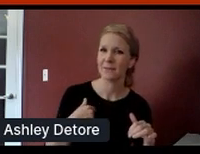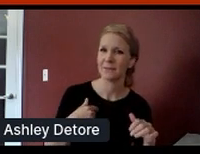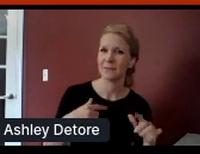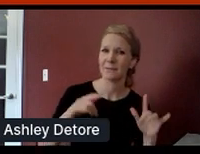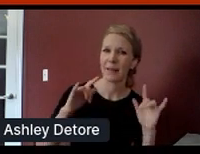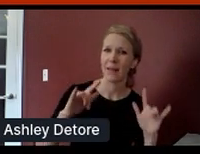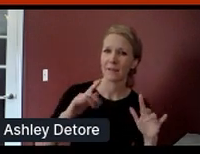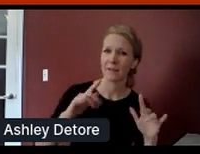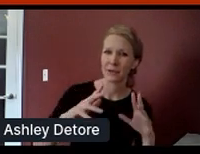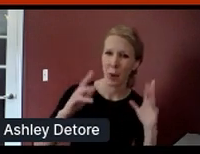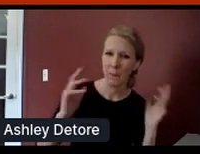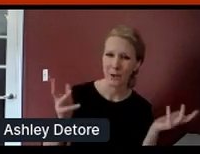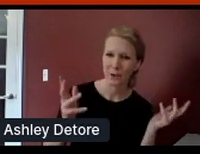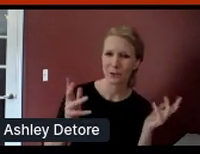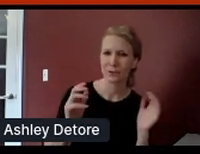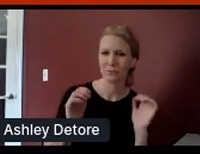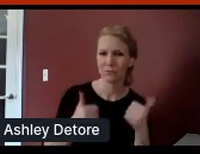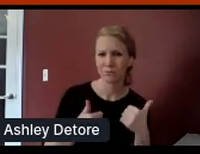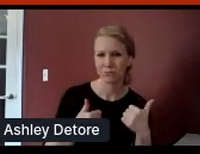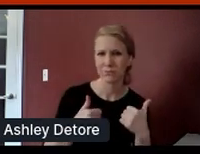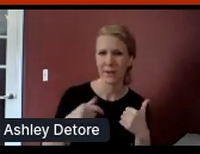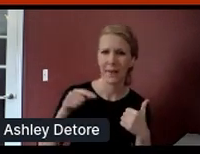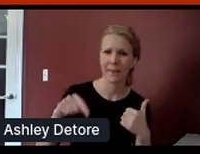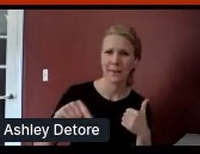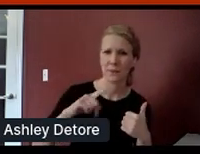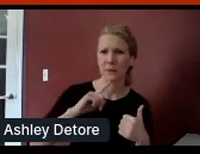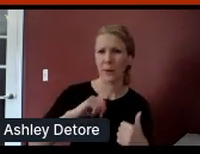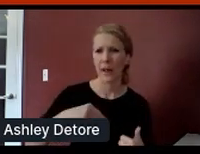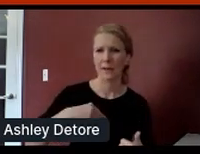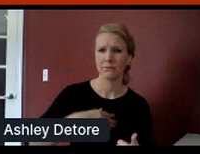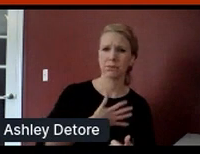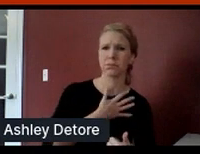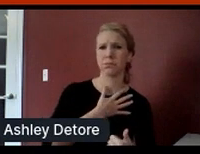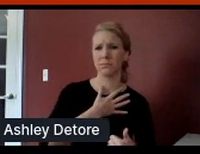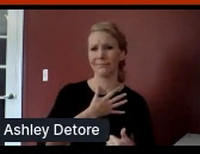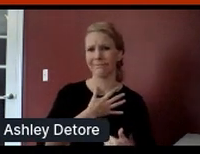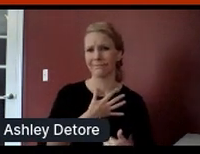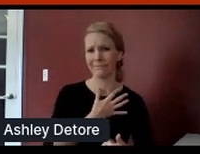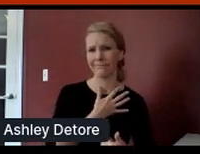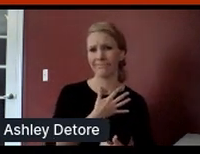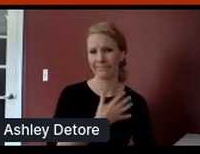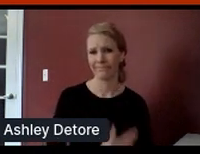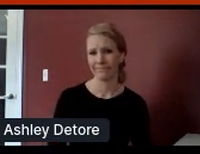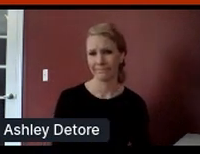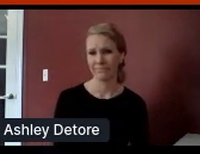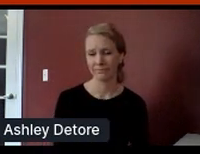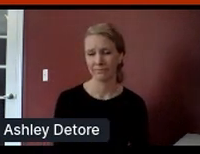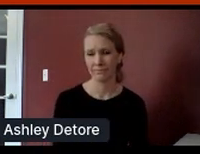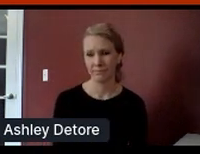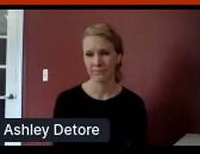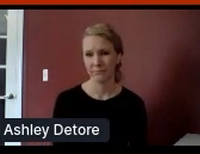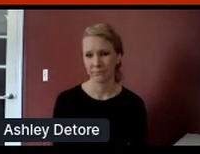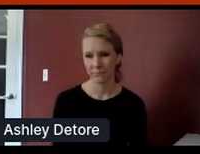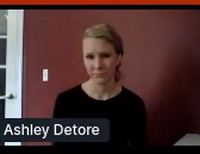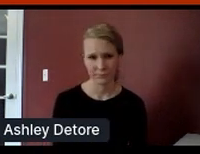And then that this talk was so moving, and so thank you. Thank you. Thank you all. Here we go.